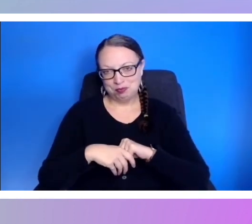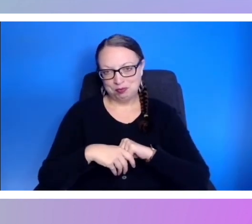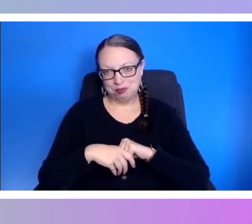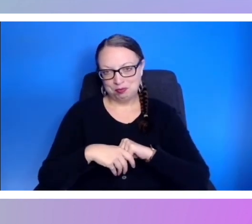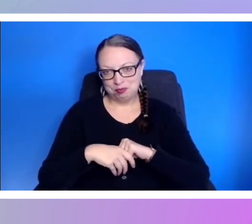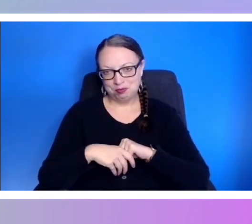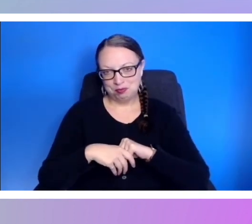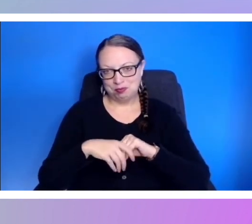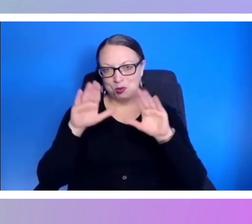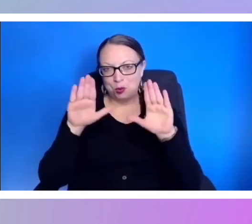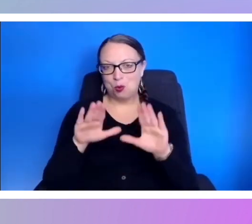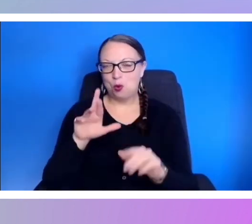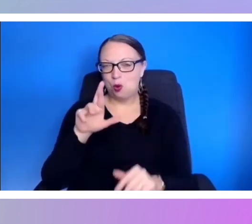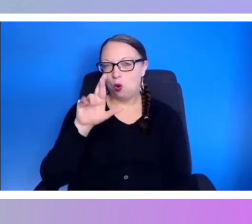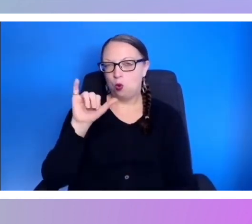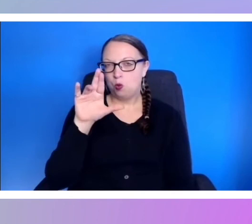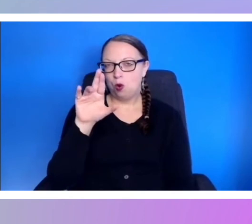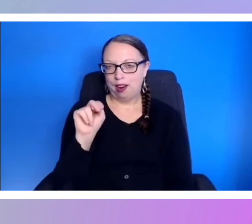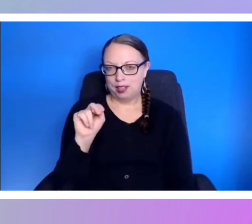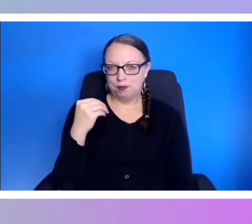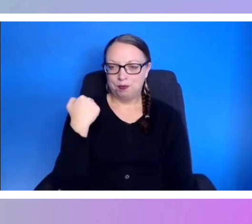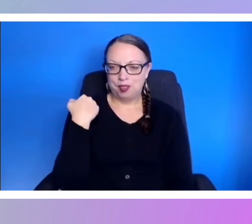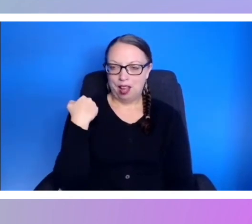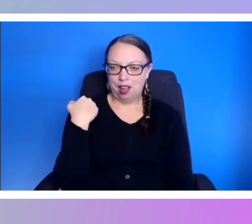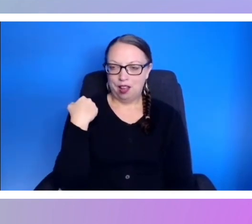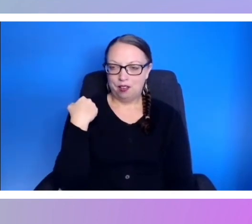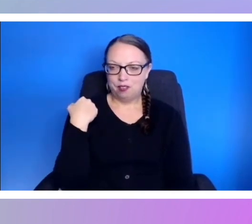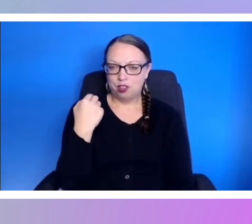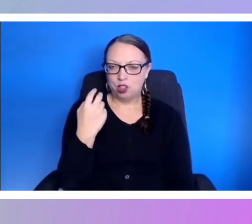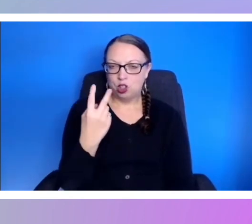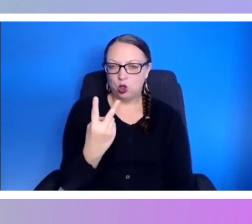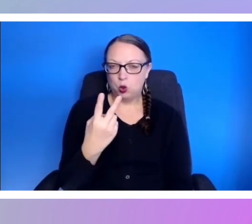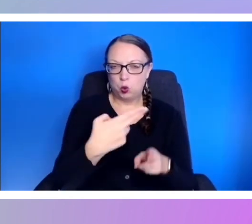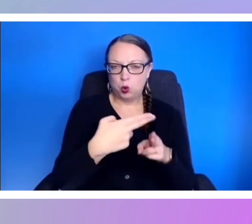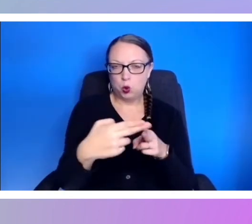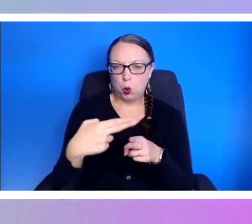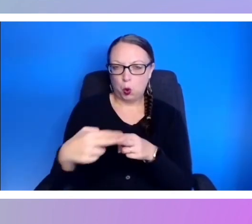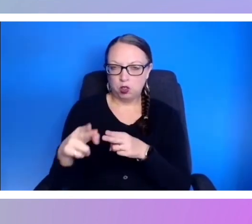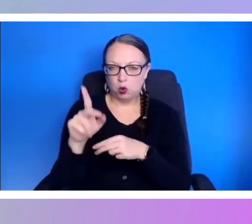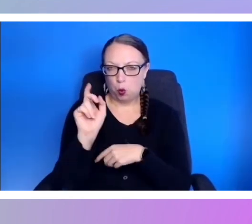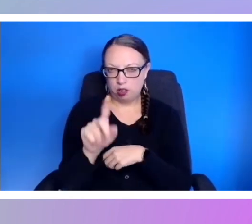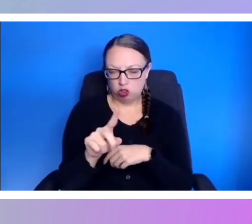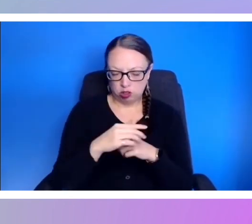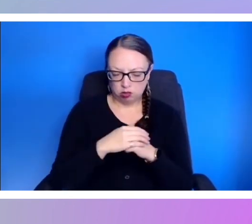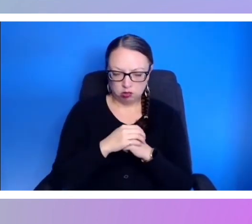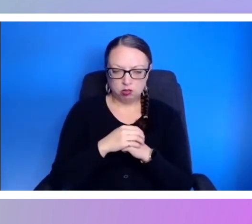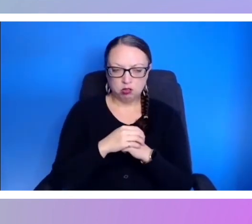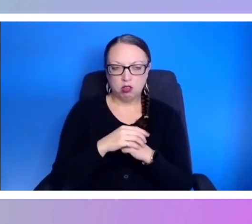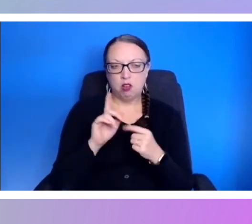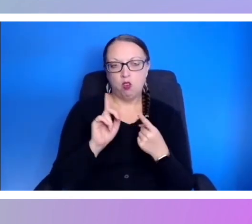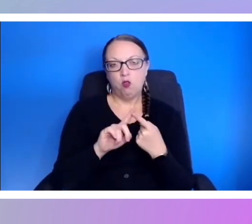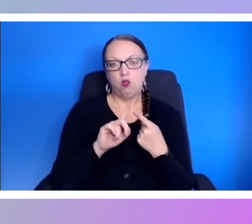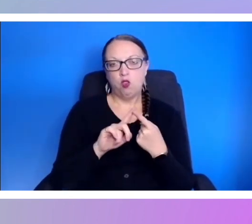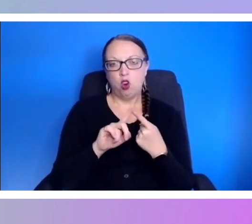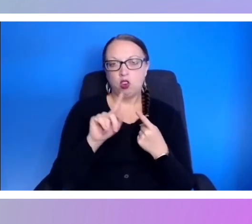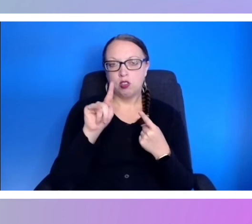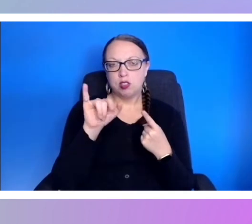Fantastic, thank you. Okay I think I have two very quick questions, first is for Tom